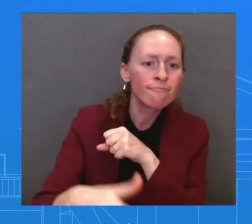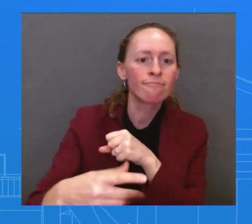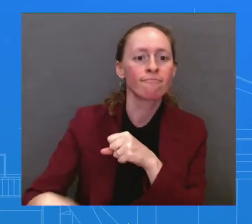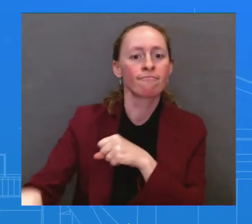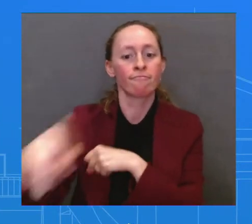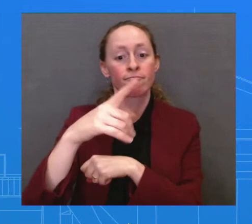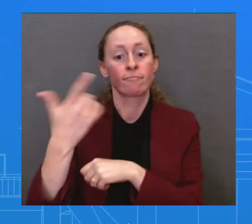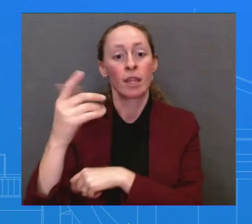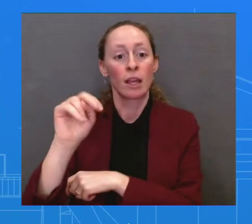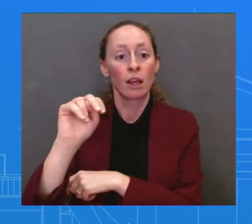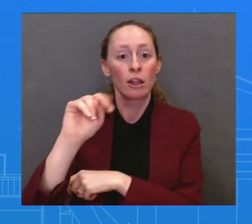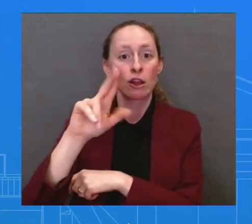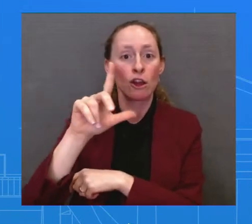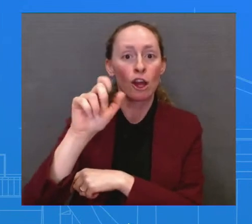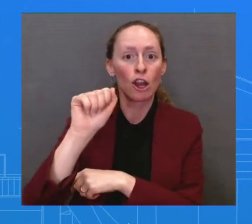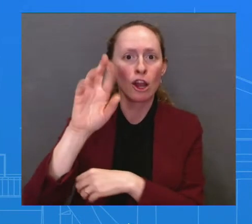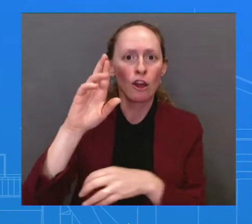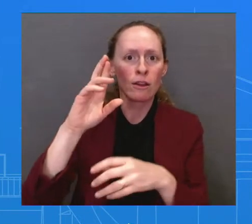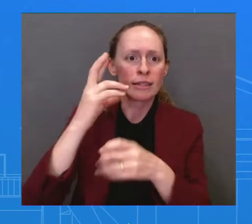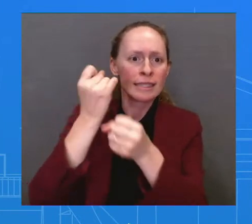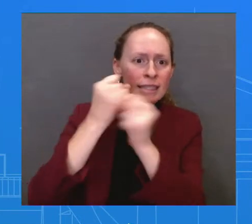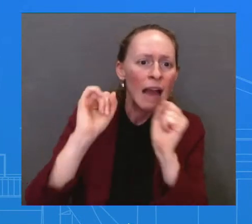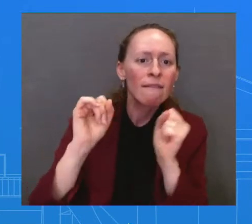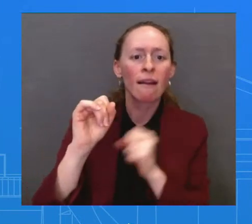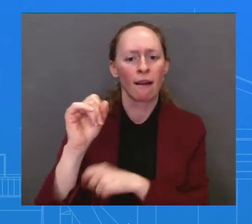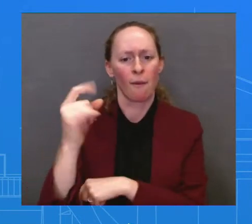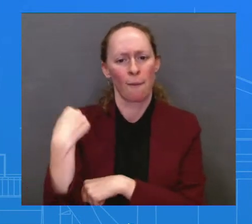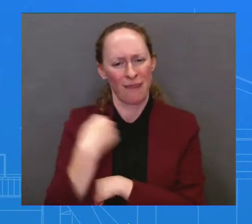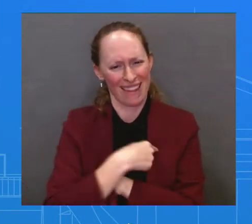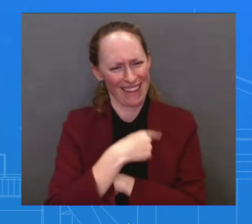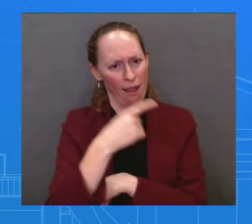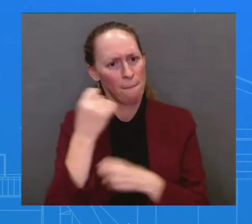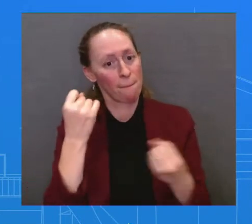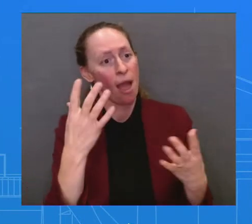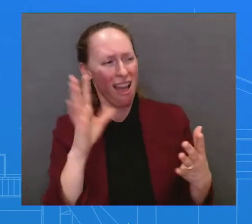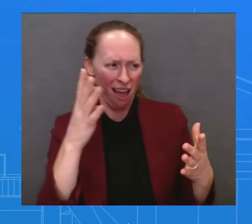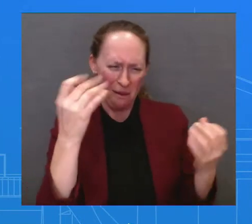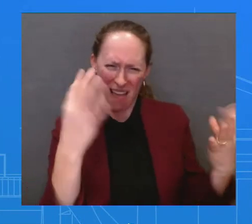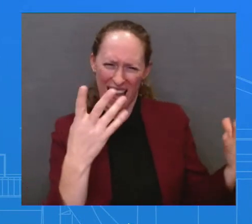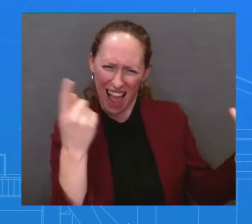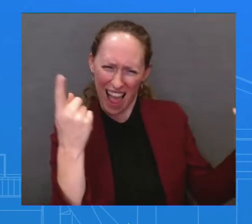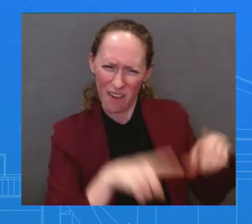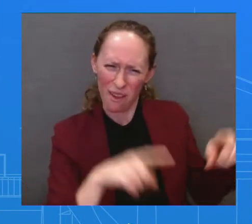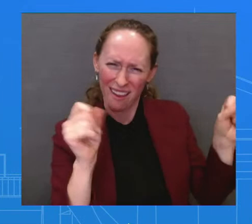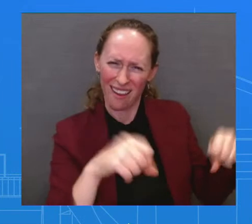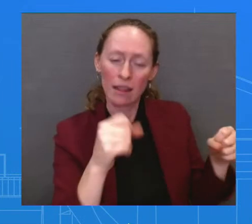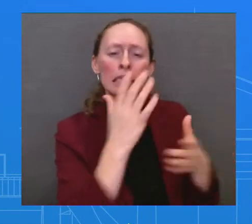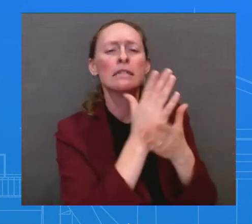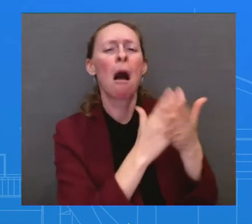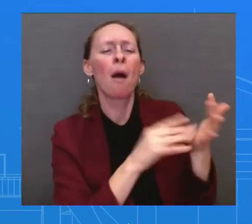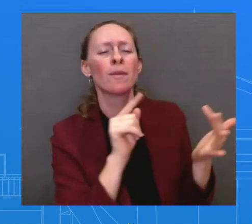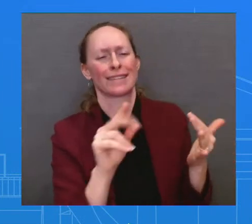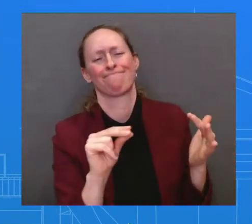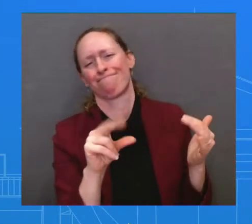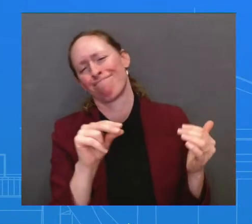Of course, we do. These are just basic principles of the international system. They're consistent with the U.N. Charter.